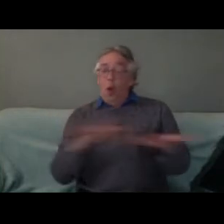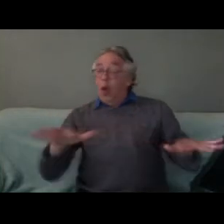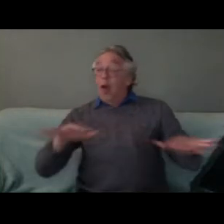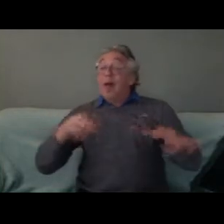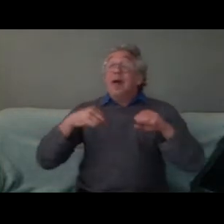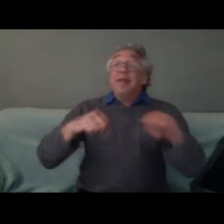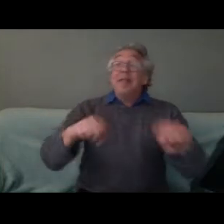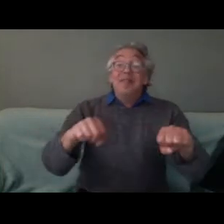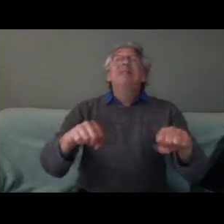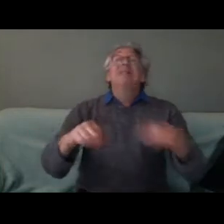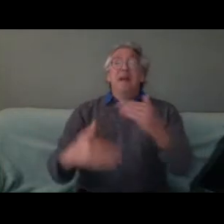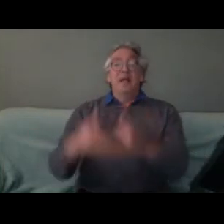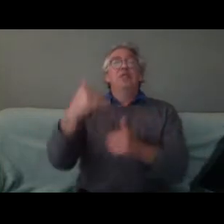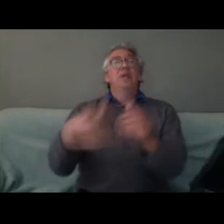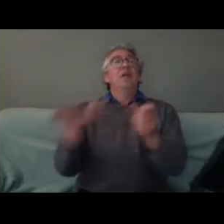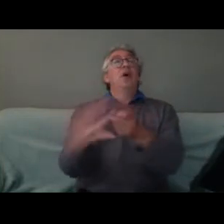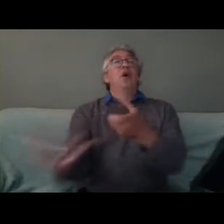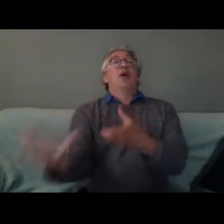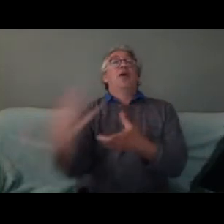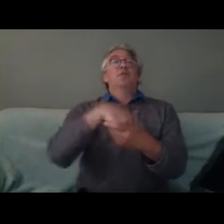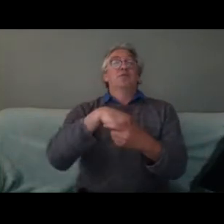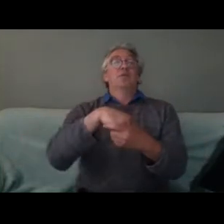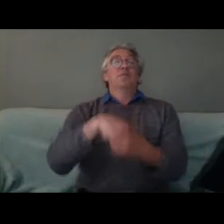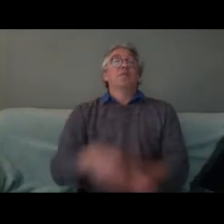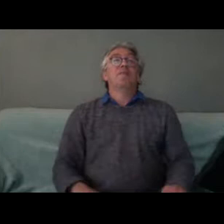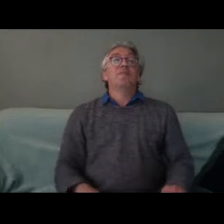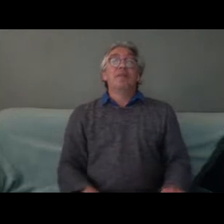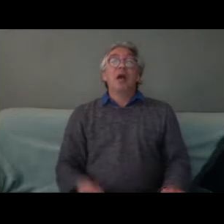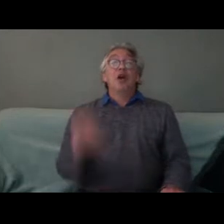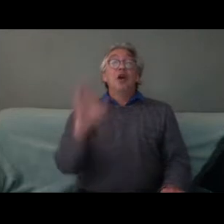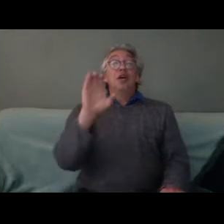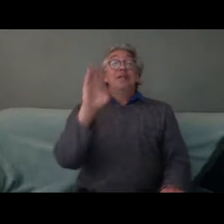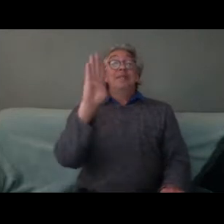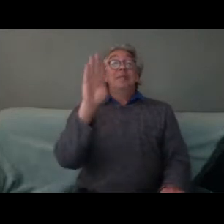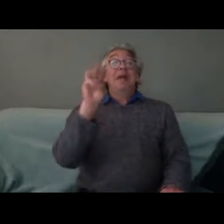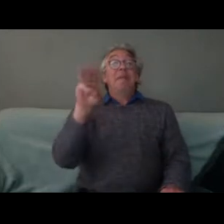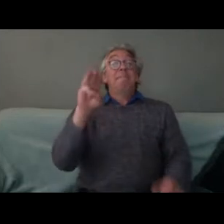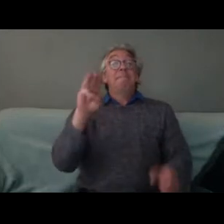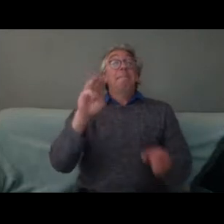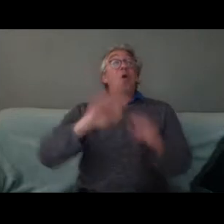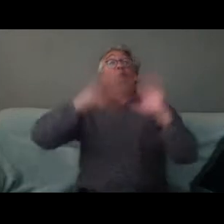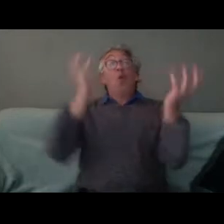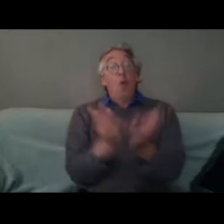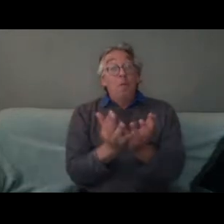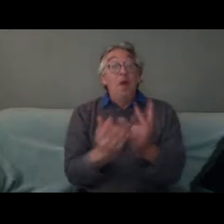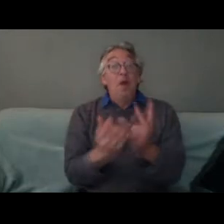Then CBM global and CBM Ireland, since they are same family